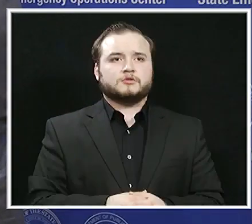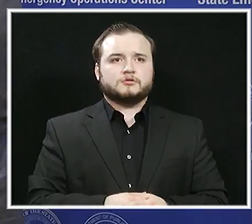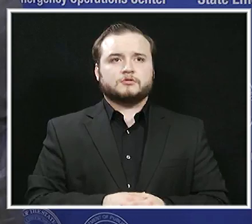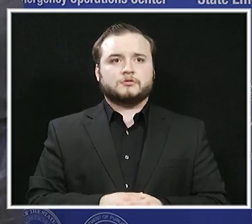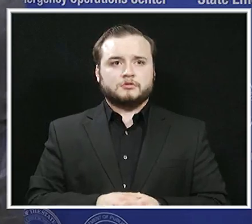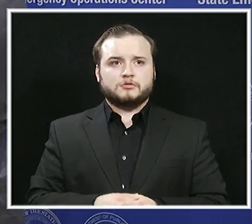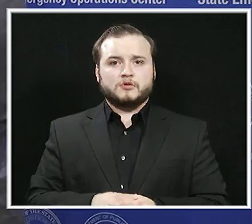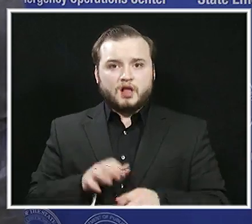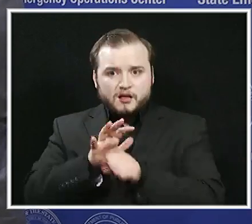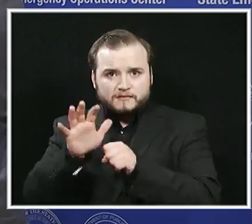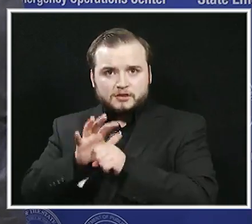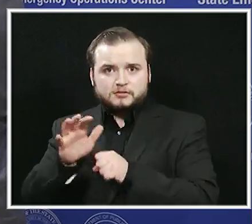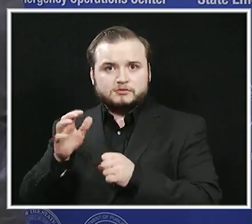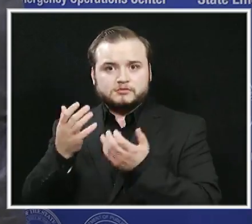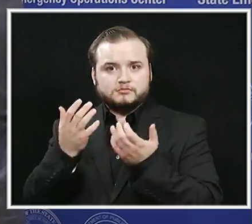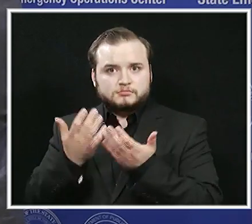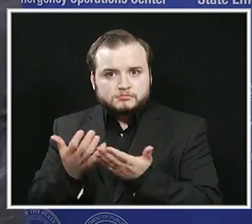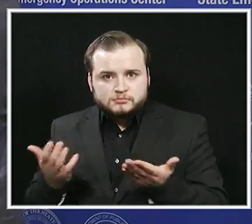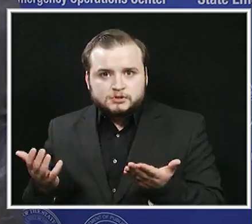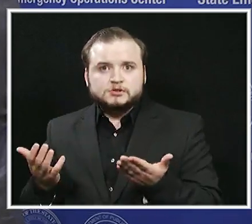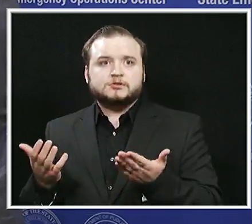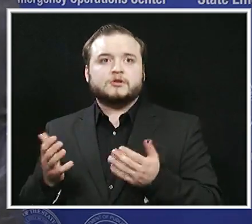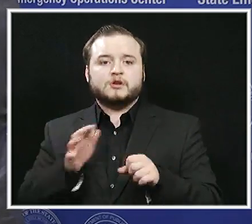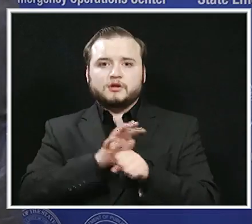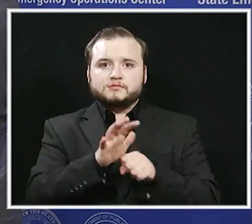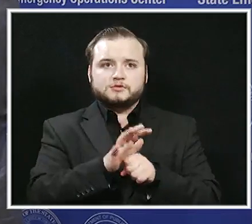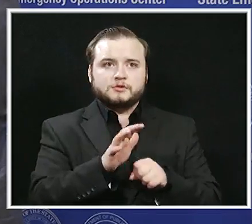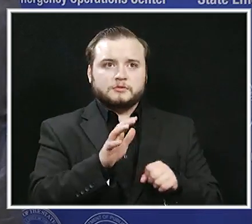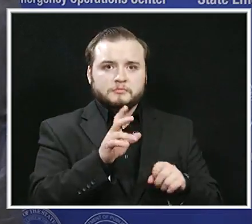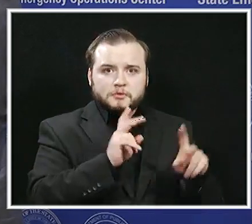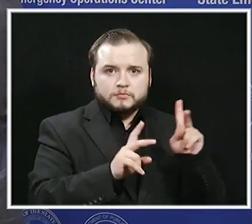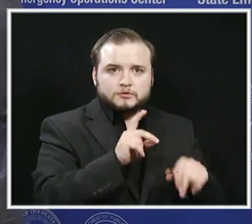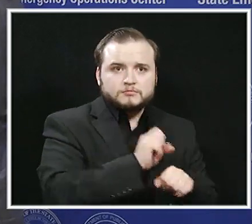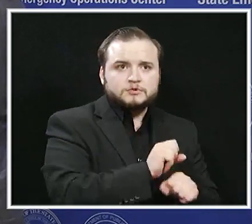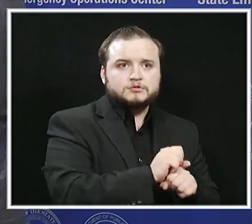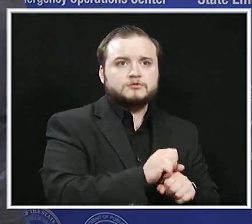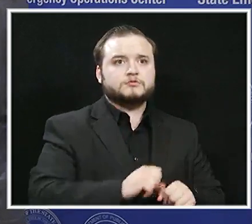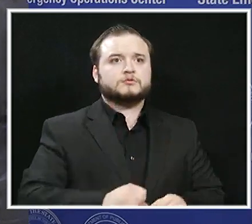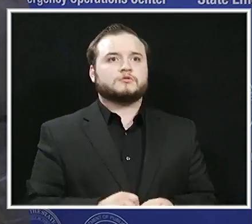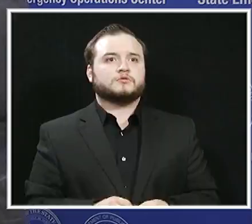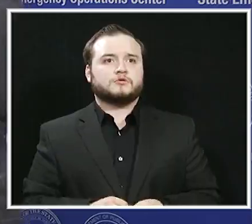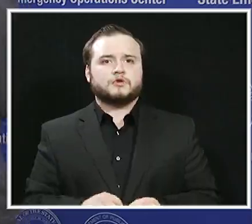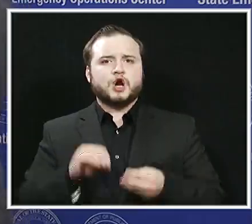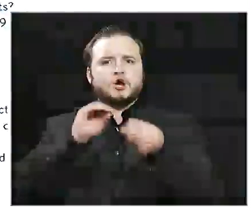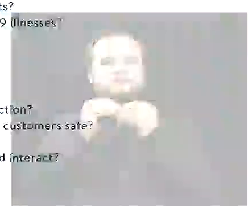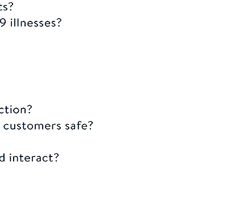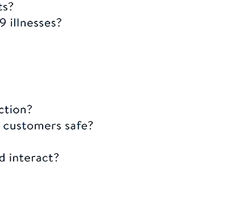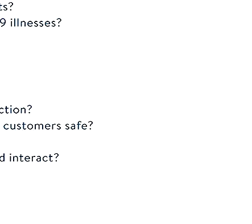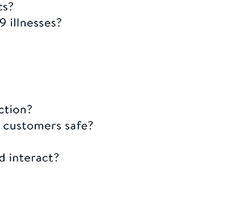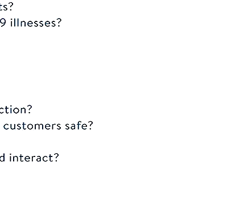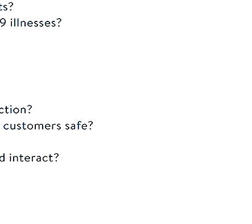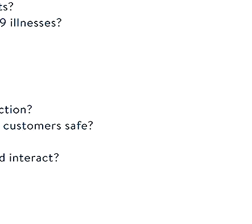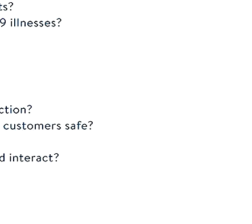can make some of these changes. Social distancing, can you effectively social distance when doing the action, do we have supplies needed for the workers and customers to be